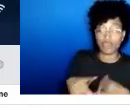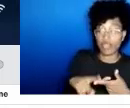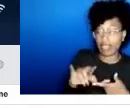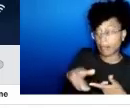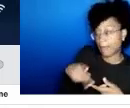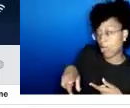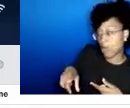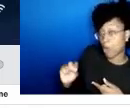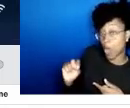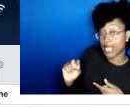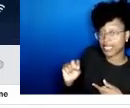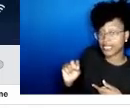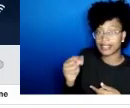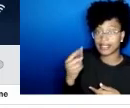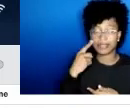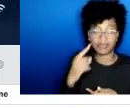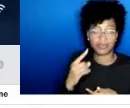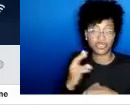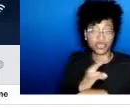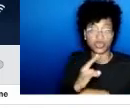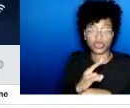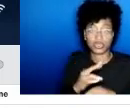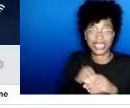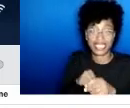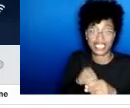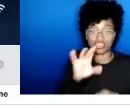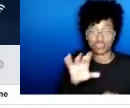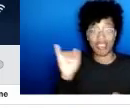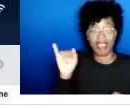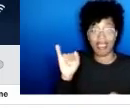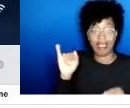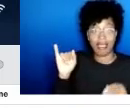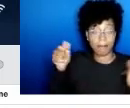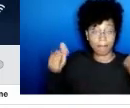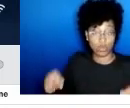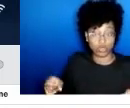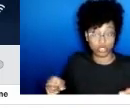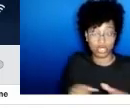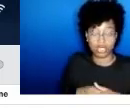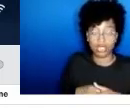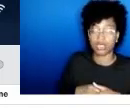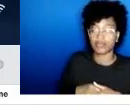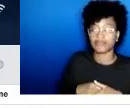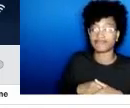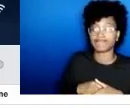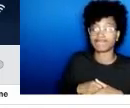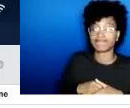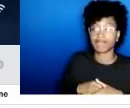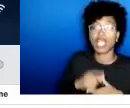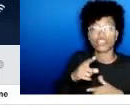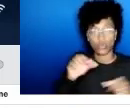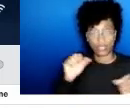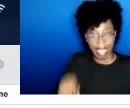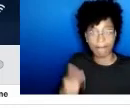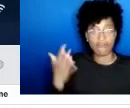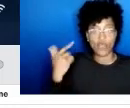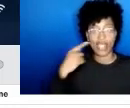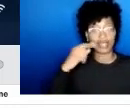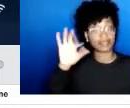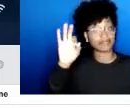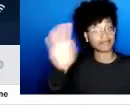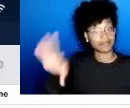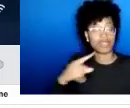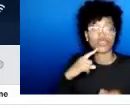07:20:18 , to use within iPoster, as I pointed out before, you can just make PDFs